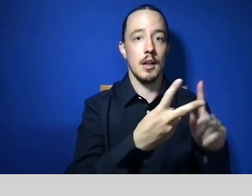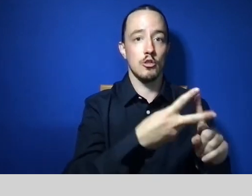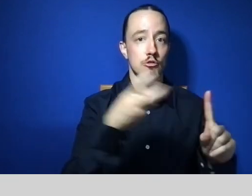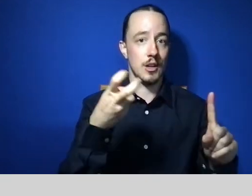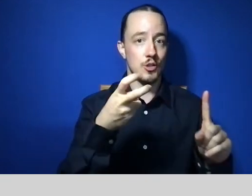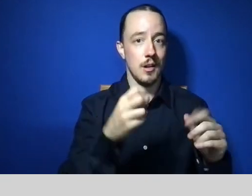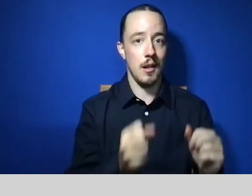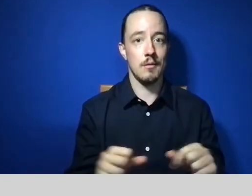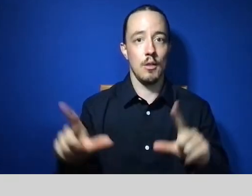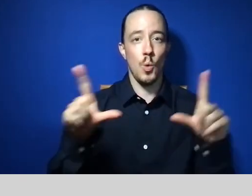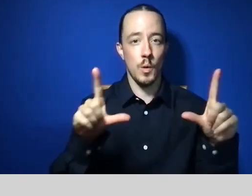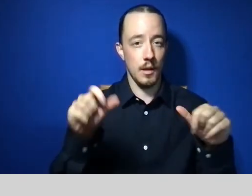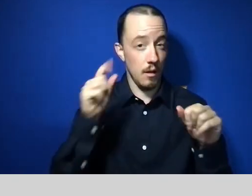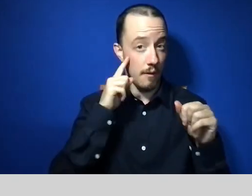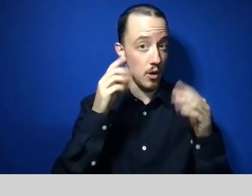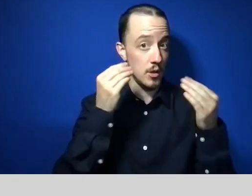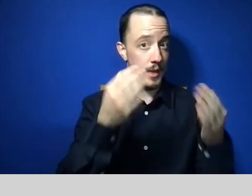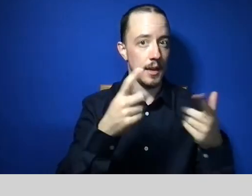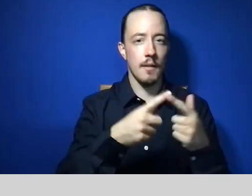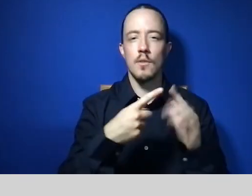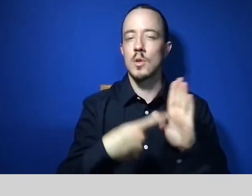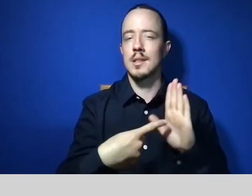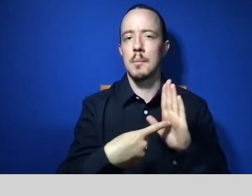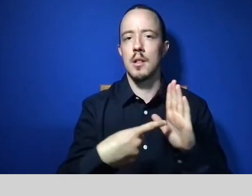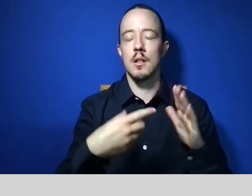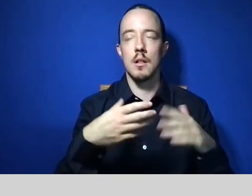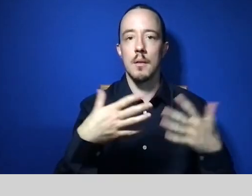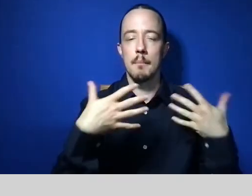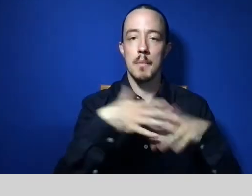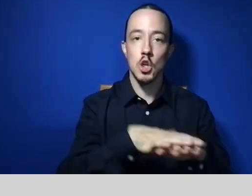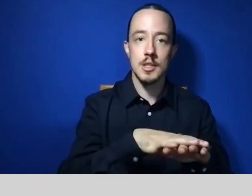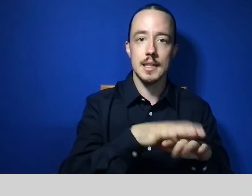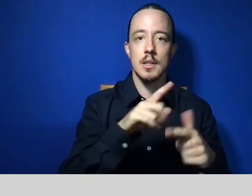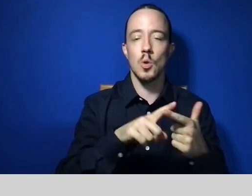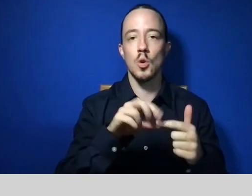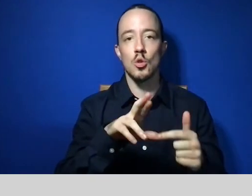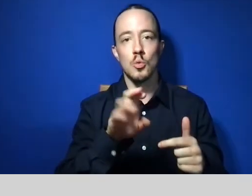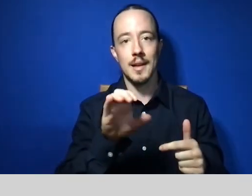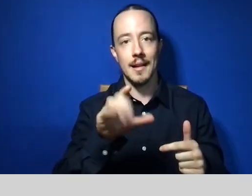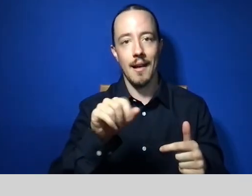the loading of our data. So when we're merging data, recasting it, you know,